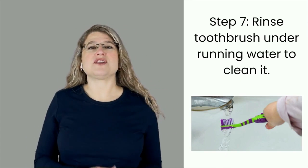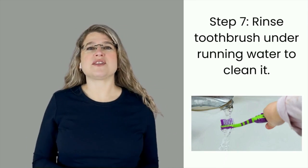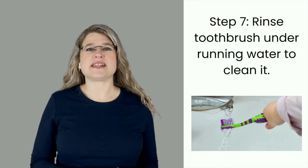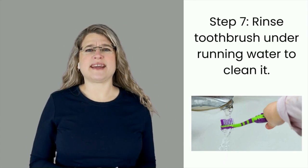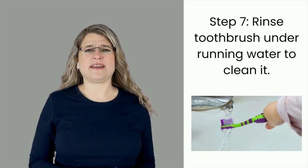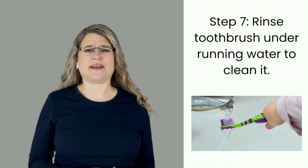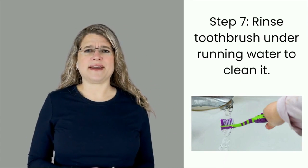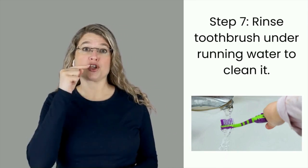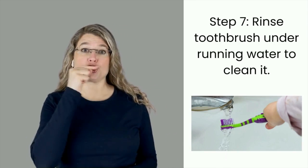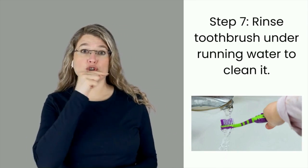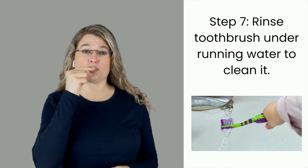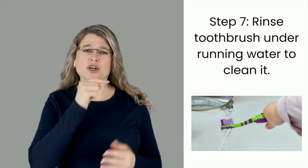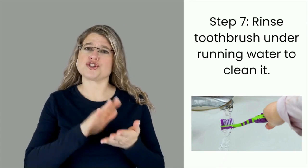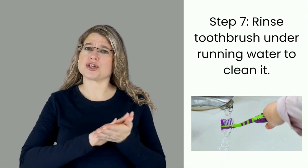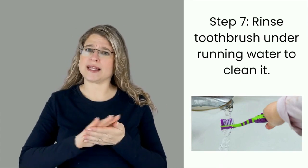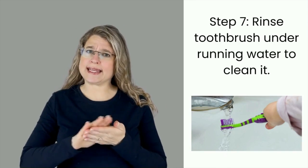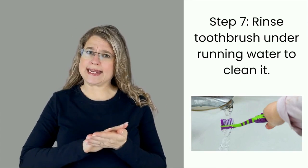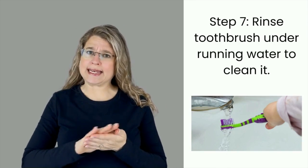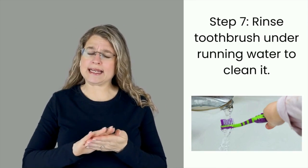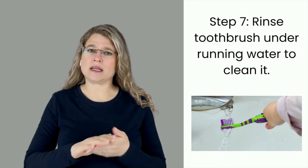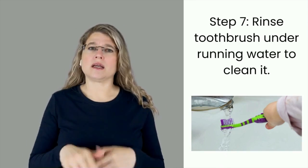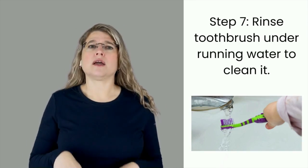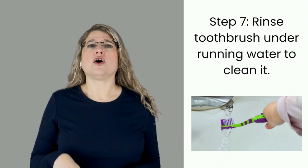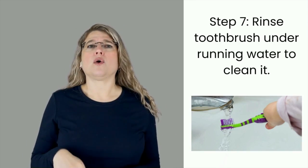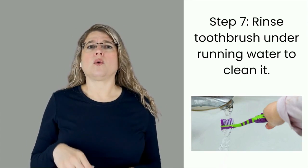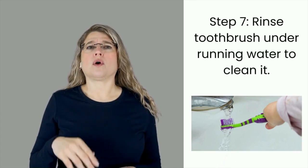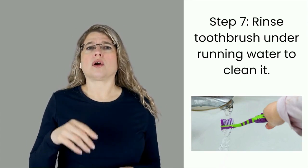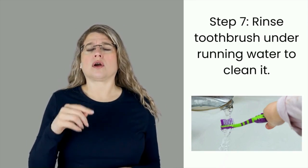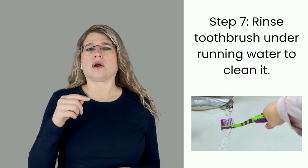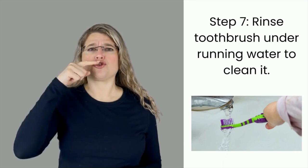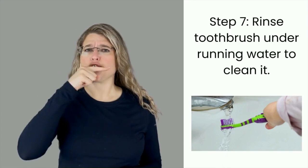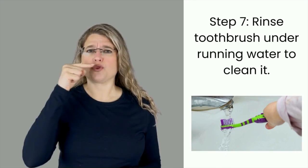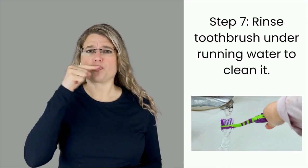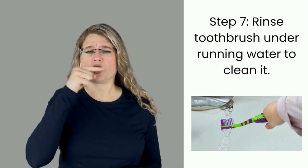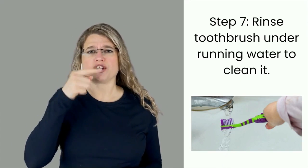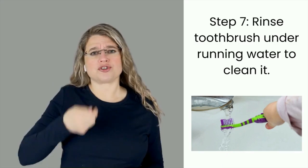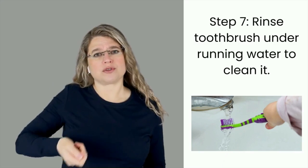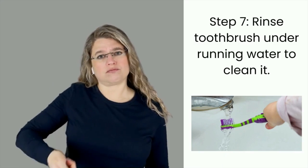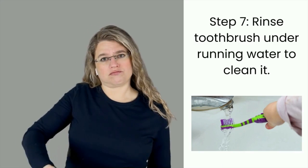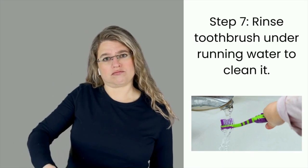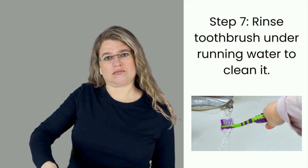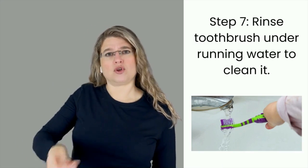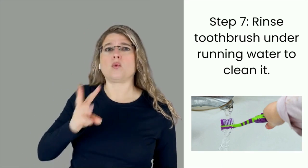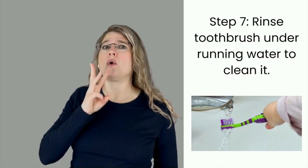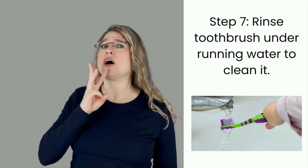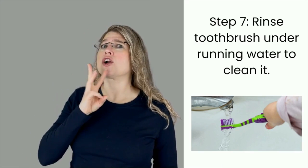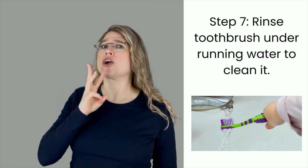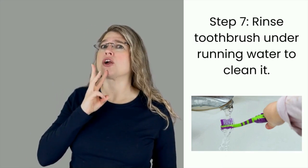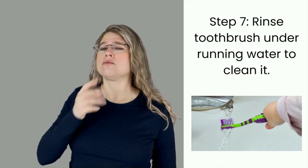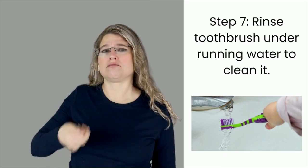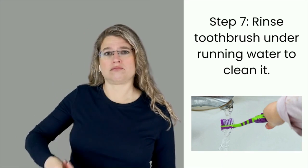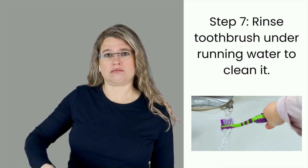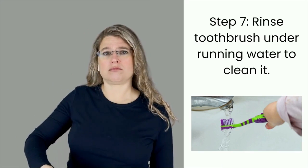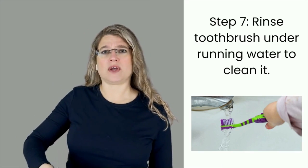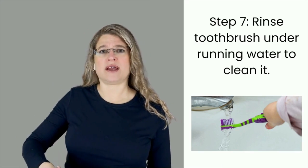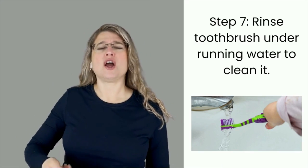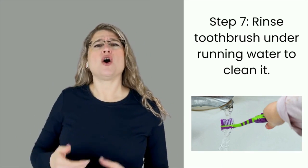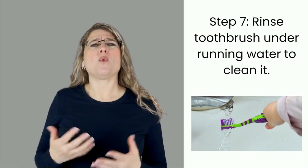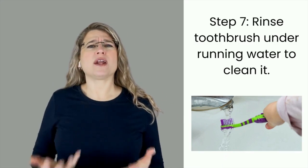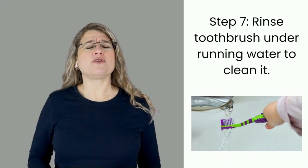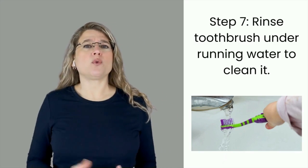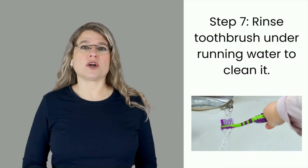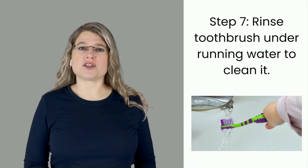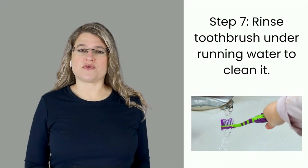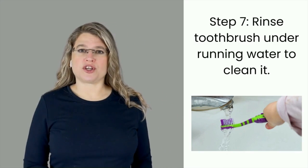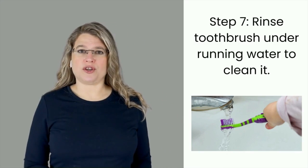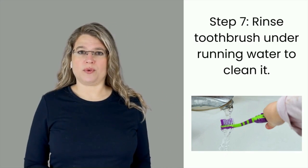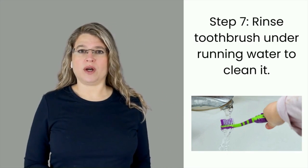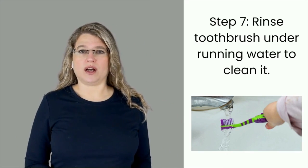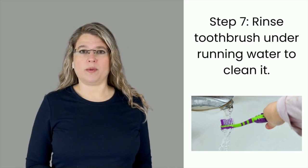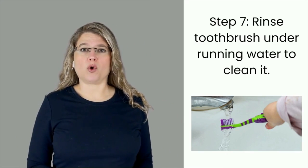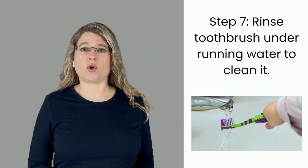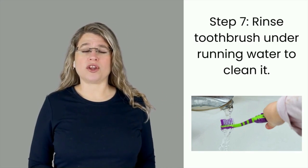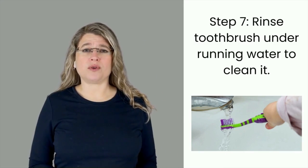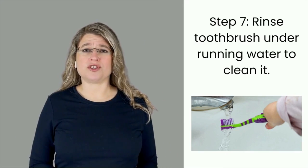just say like toothbrush clean, or toothbrush, water, Okay, whatever works for you or you could